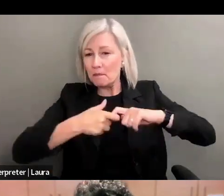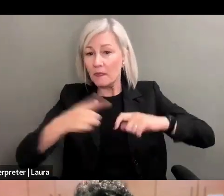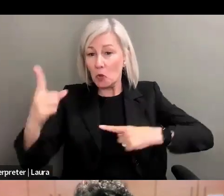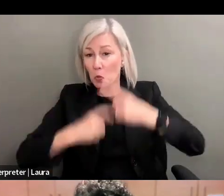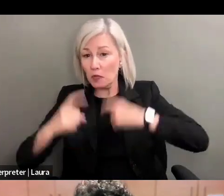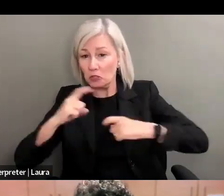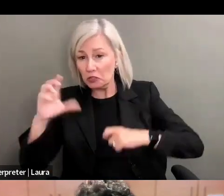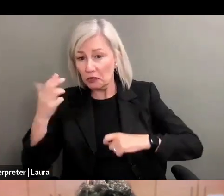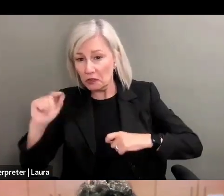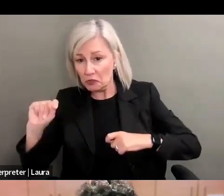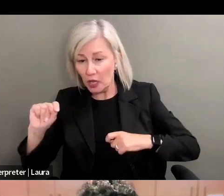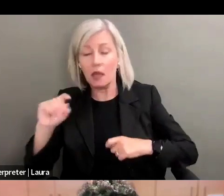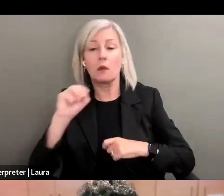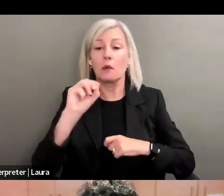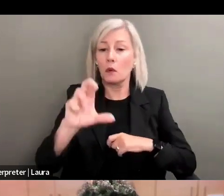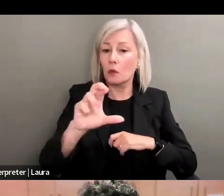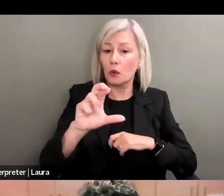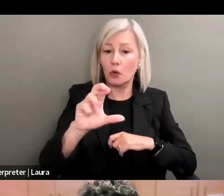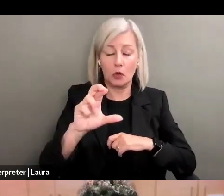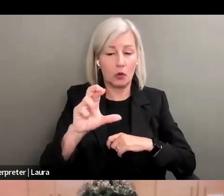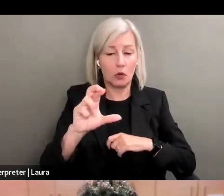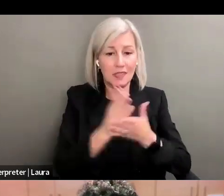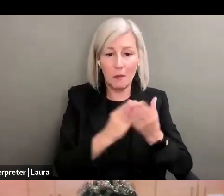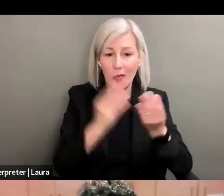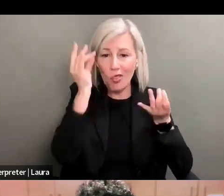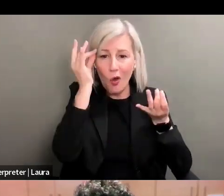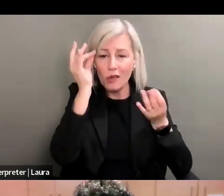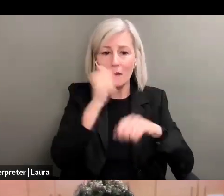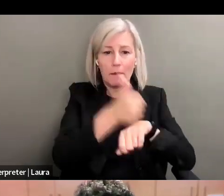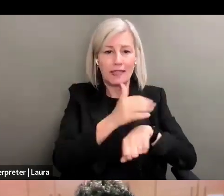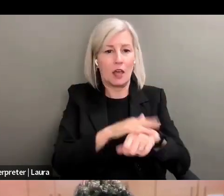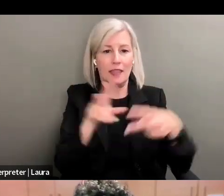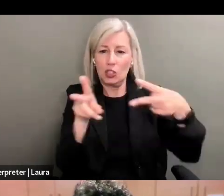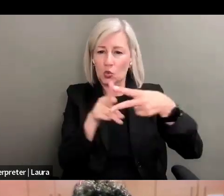or if there are some thoughts based on these two questions that I have here.